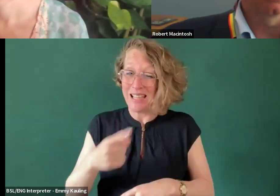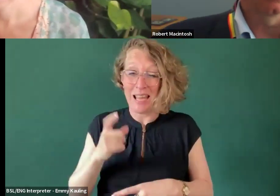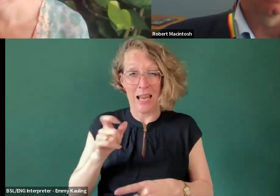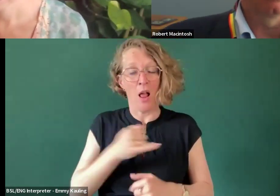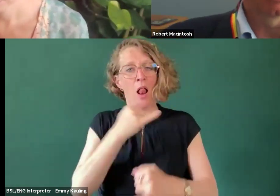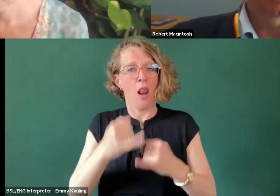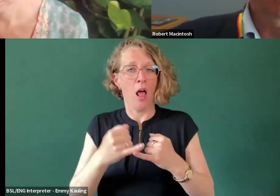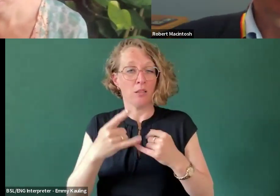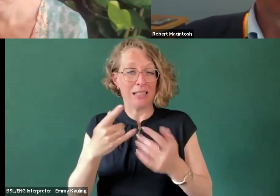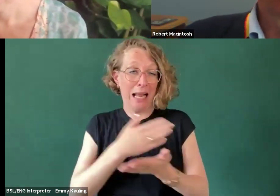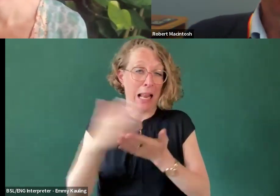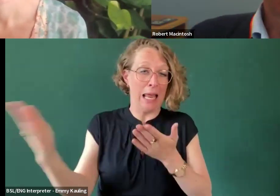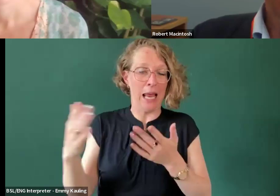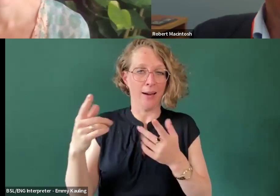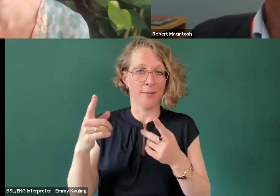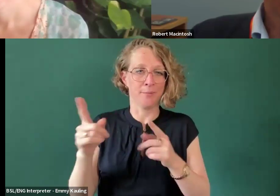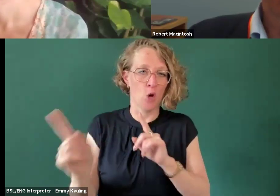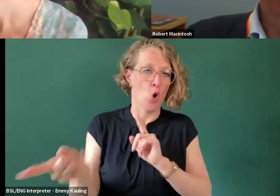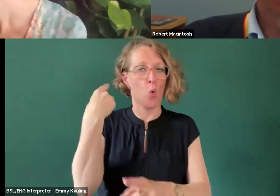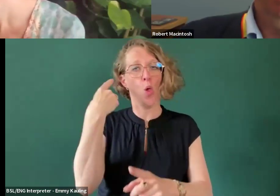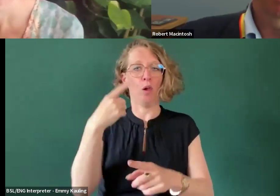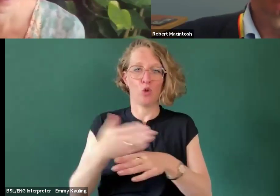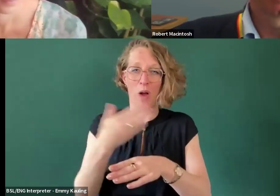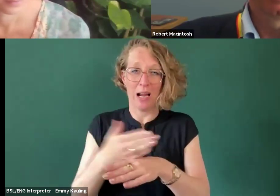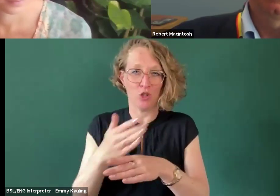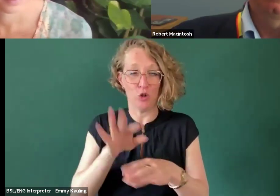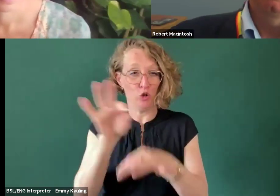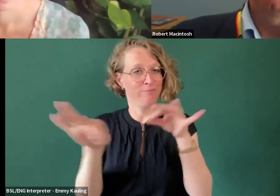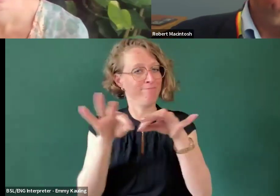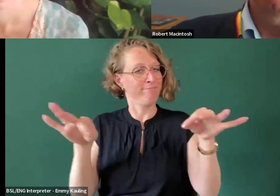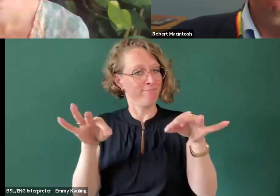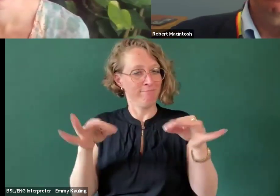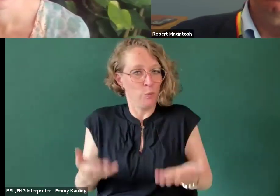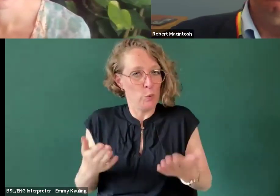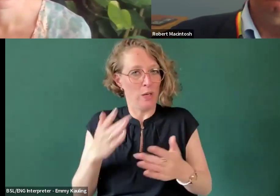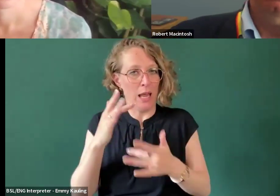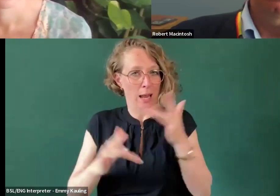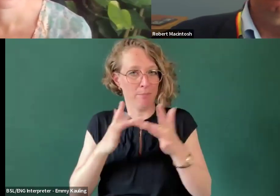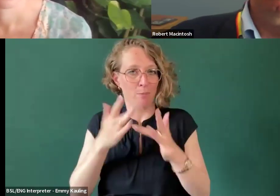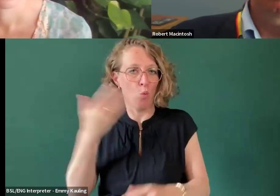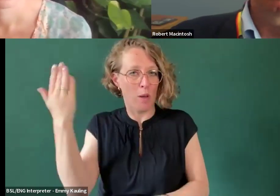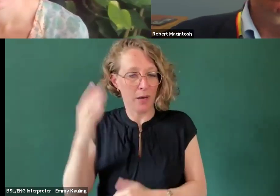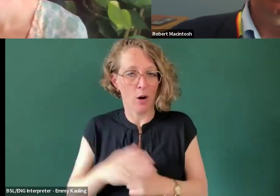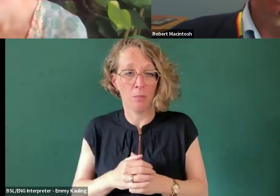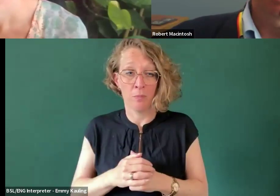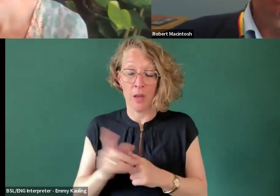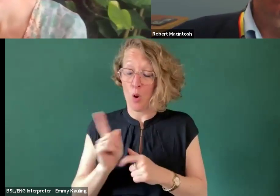to action, then invite Steffi, you to wrap the seminar up. The issues that we've been discussing